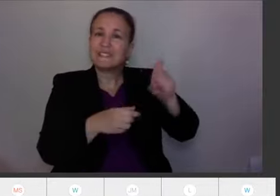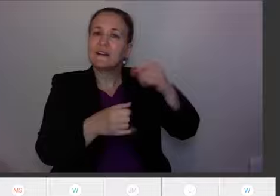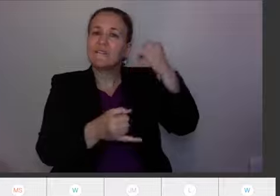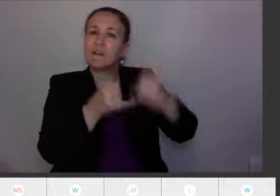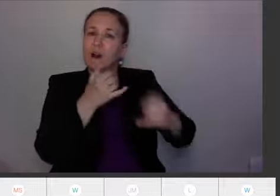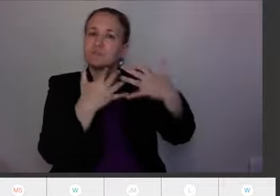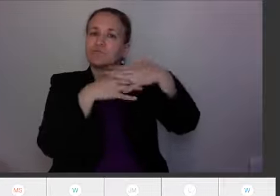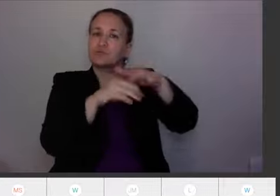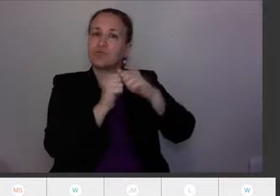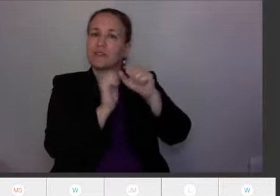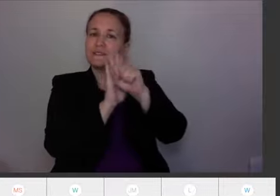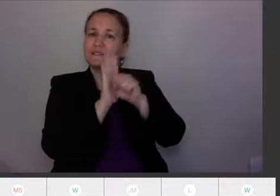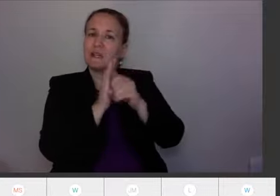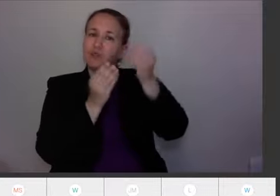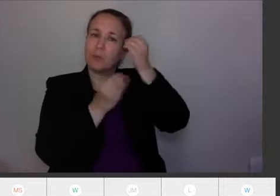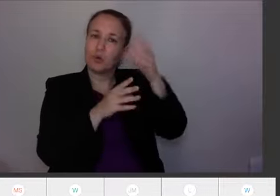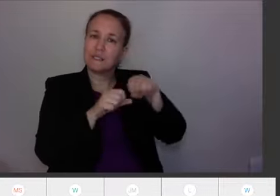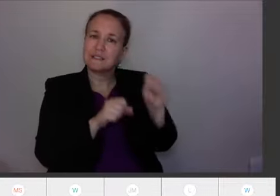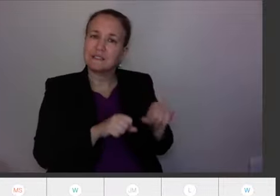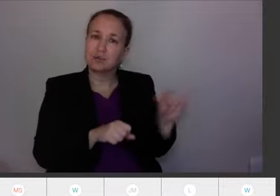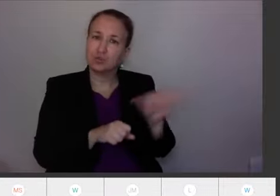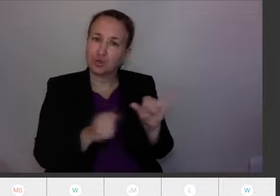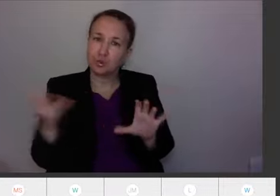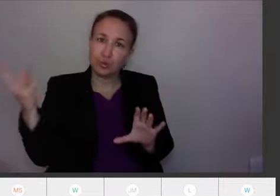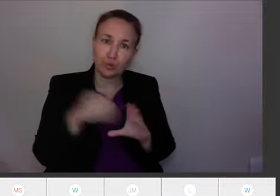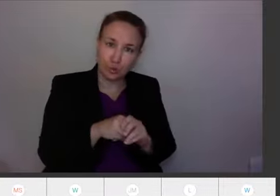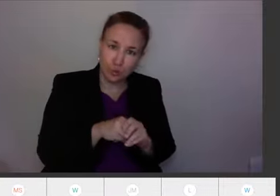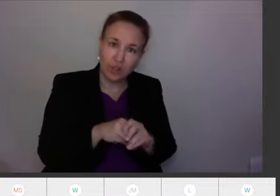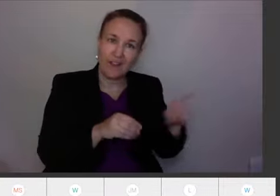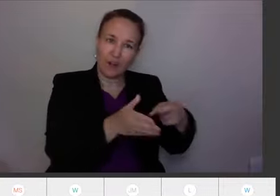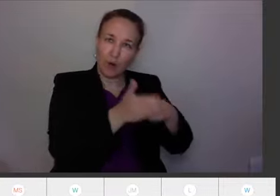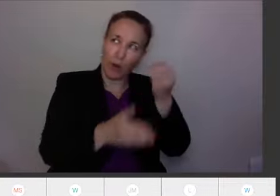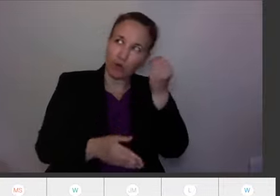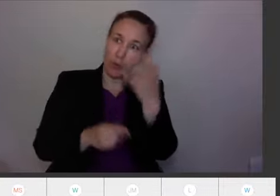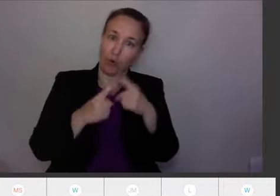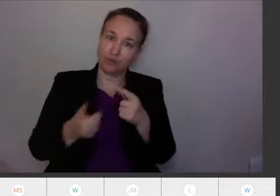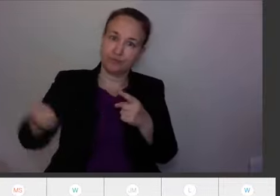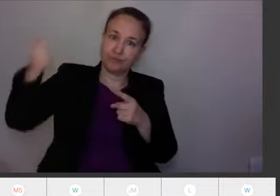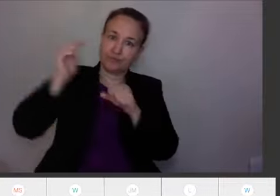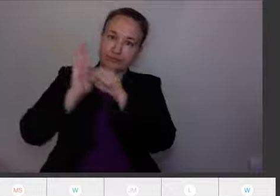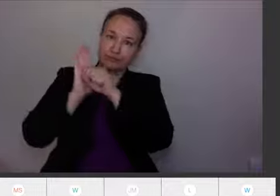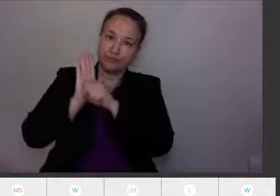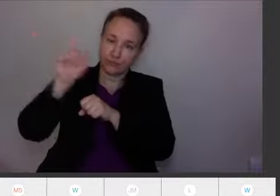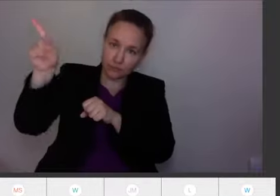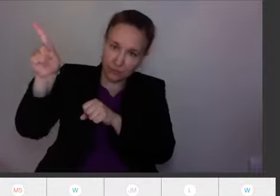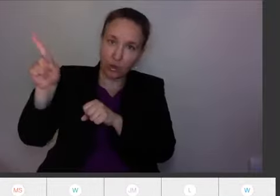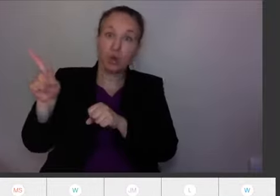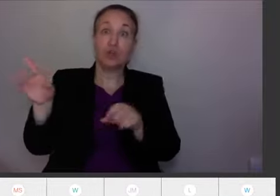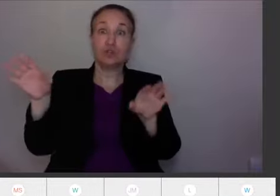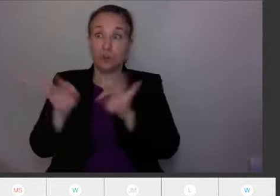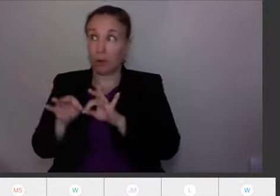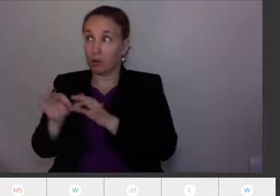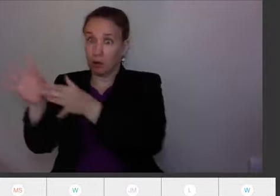reporting system which they're required to report to so it'll be a matter of getting those pieces in place and then i think